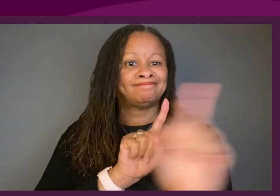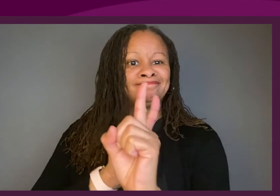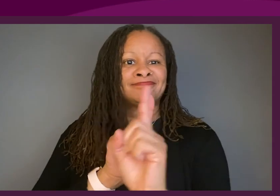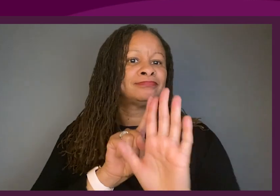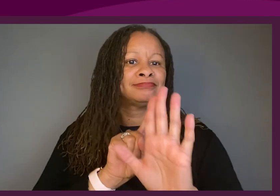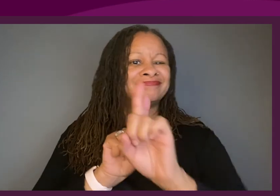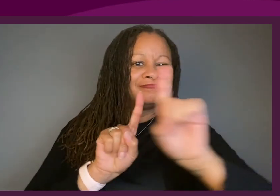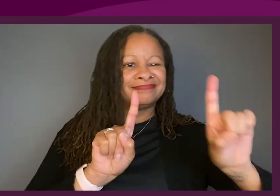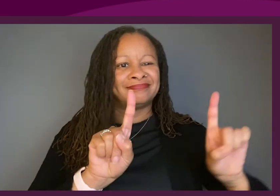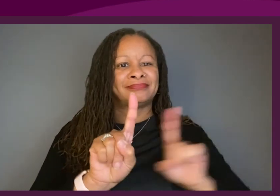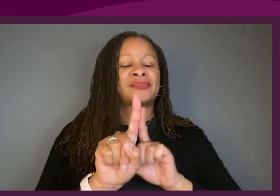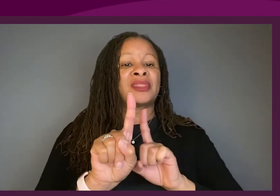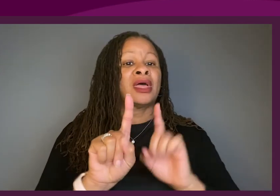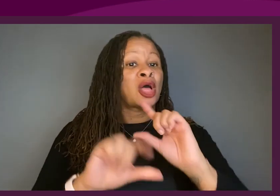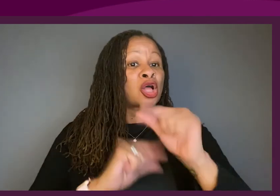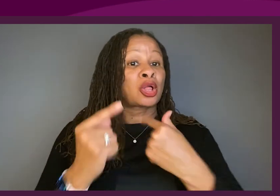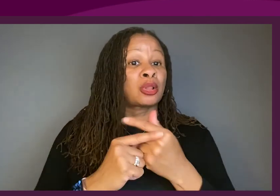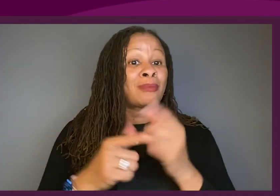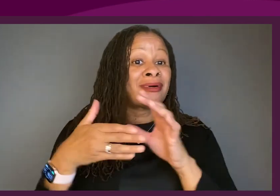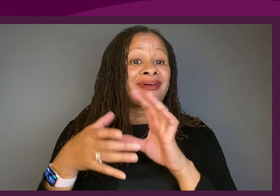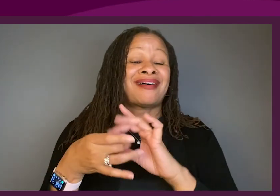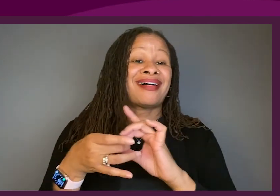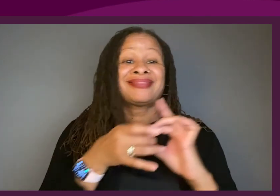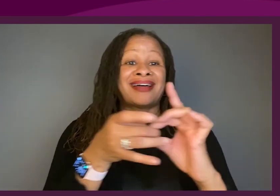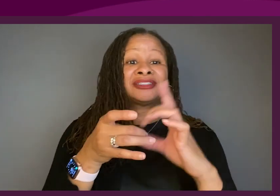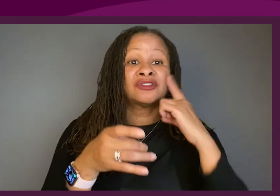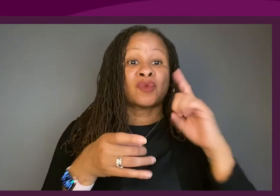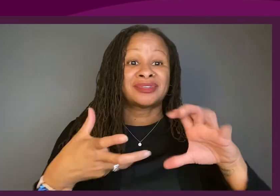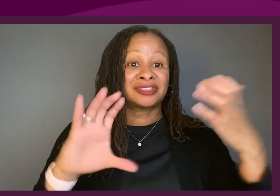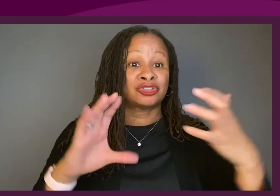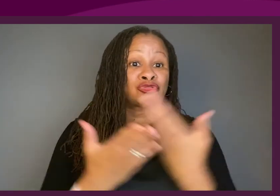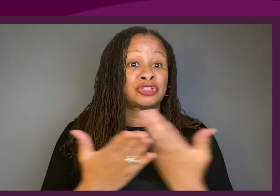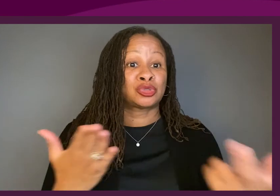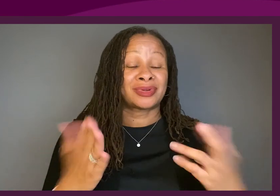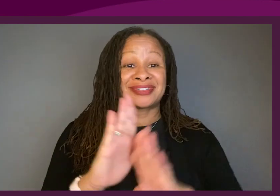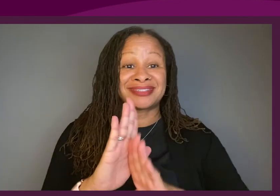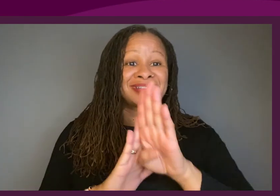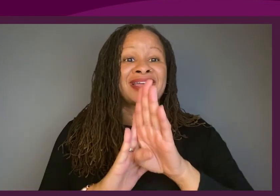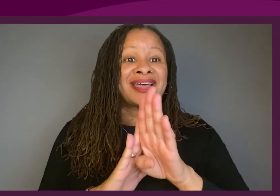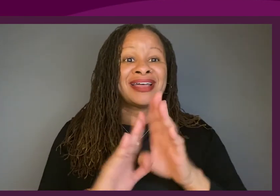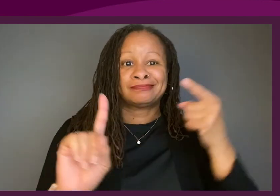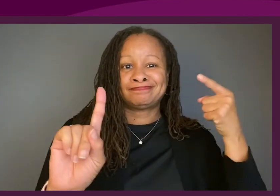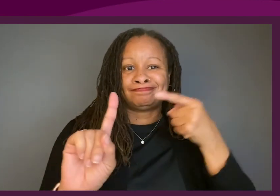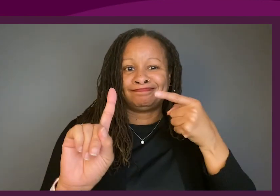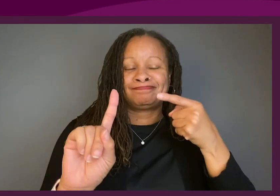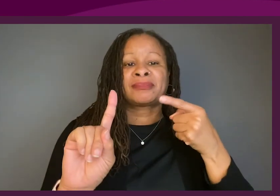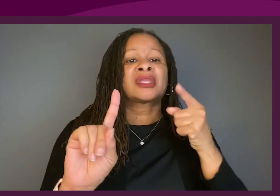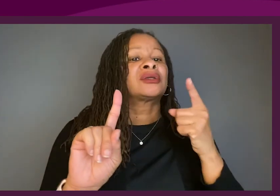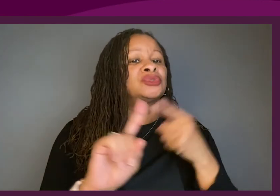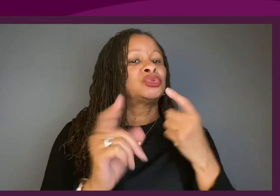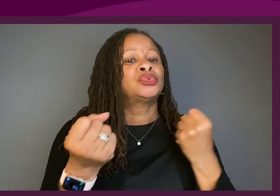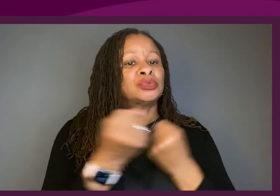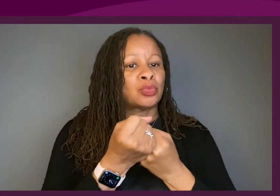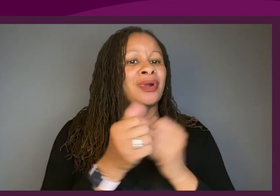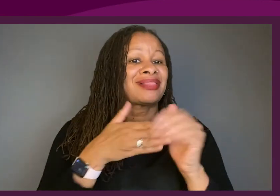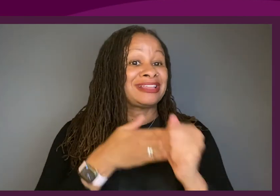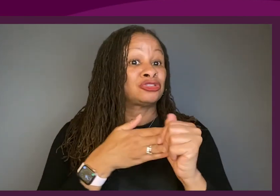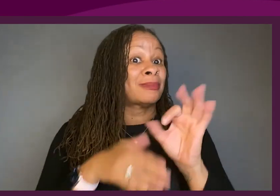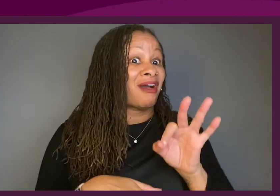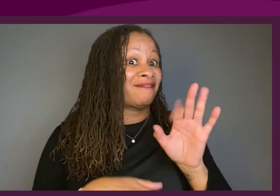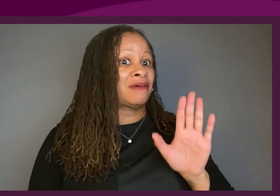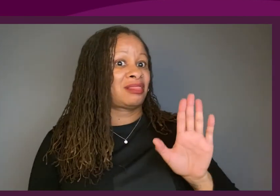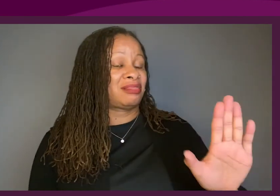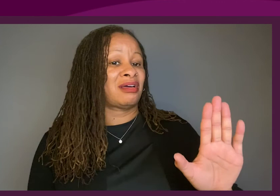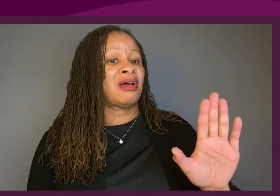impacted people with disability lived experience and the lived experience of that community